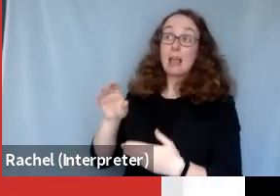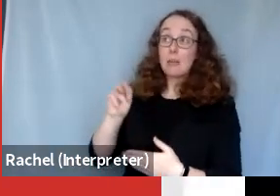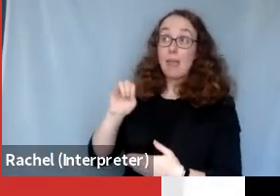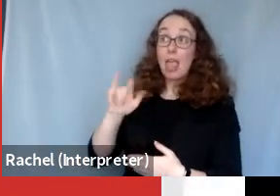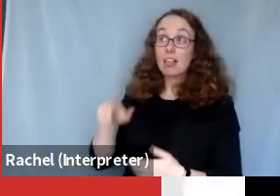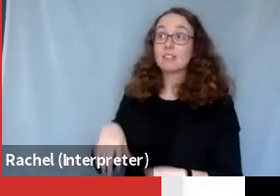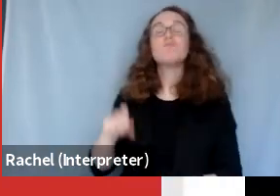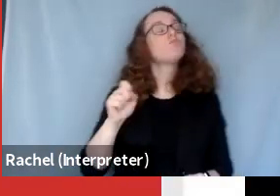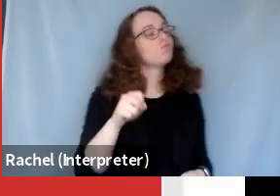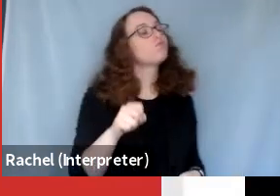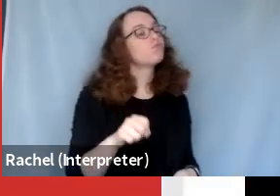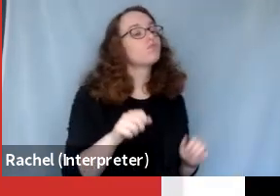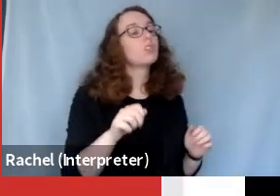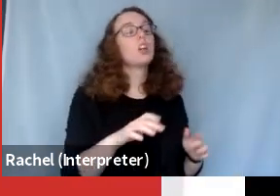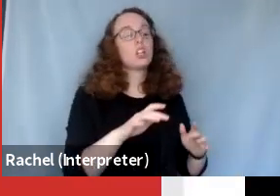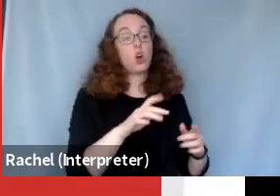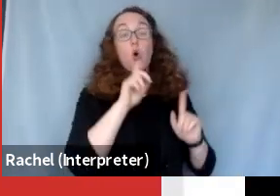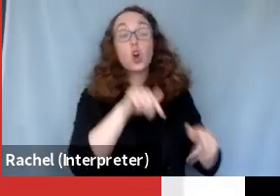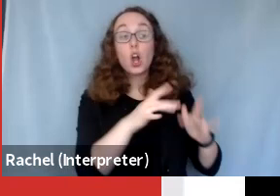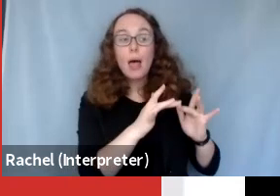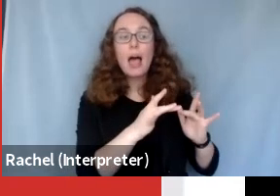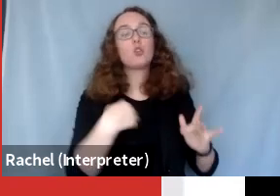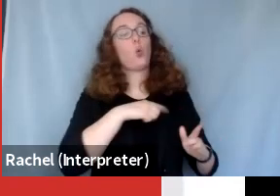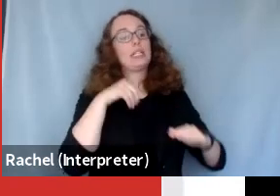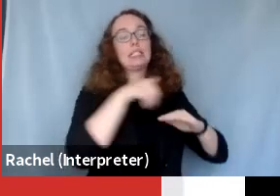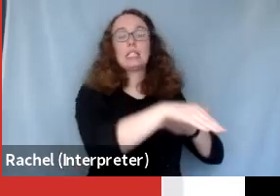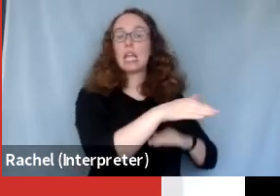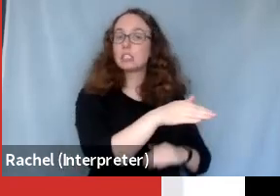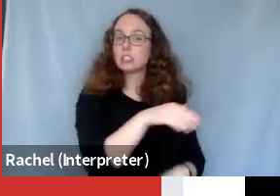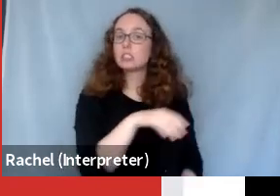then there'll just be one more step to set up your profile and some collateral